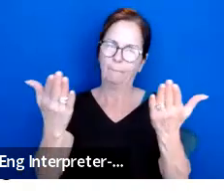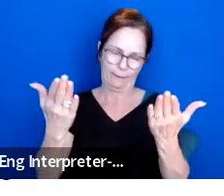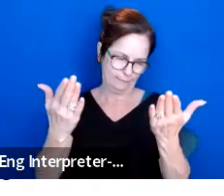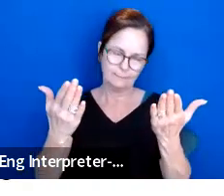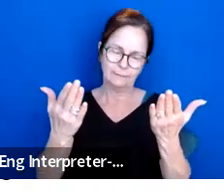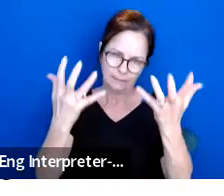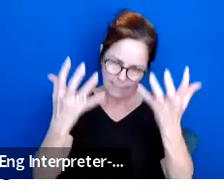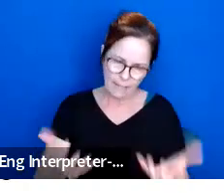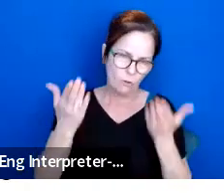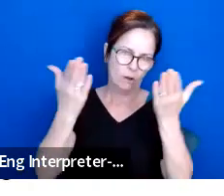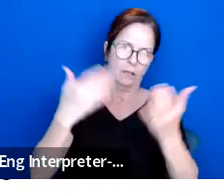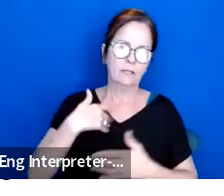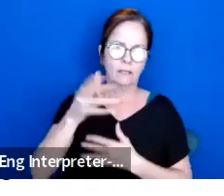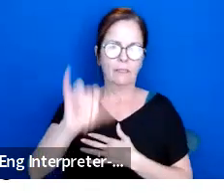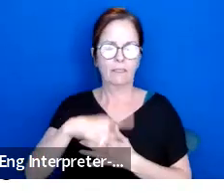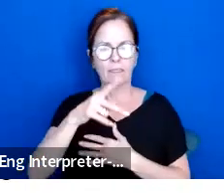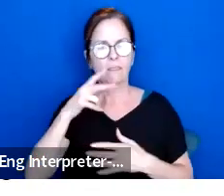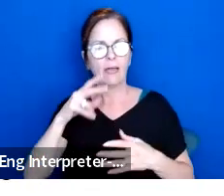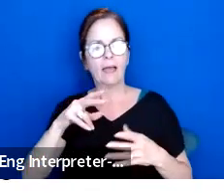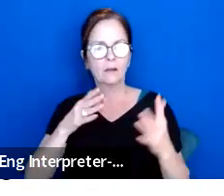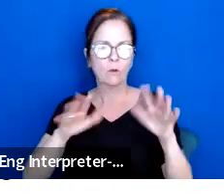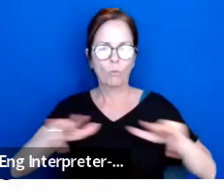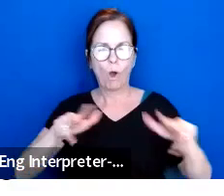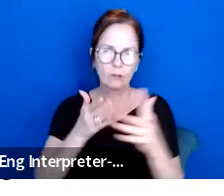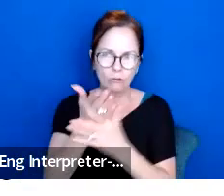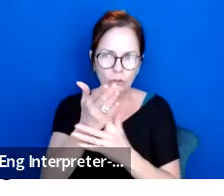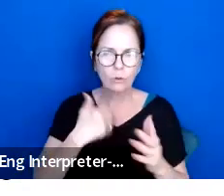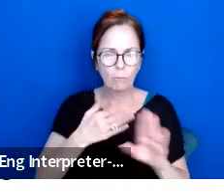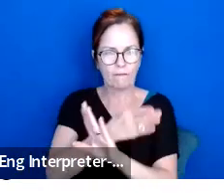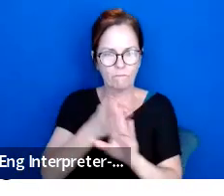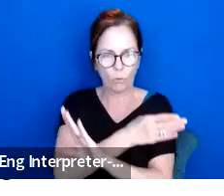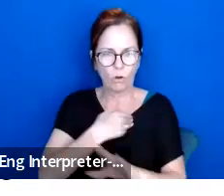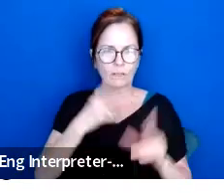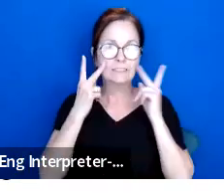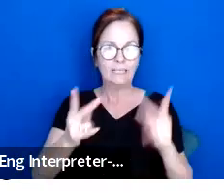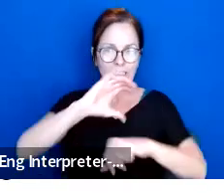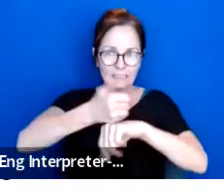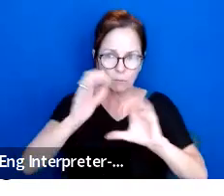It's it's to help introduce your reviewer to the setup of the class. The culture of the class.